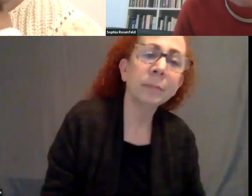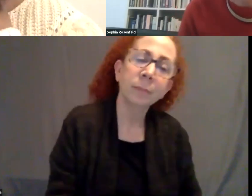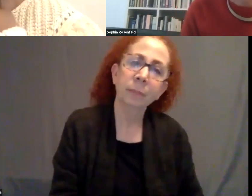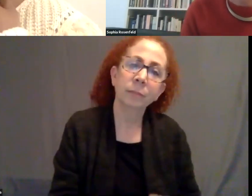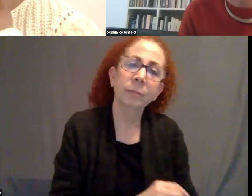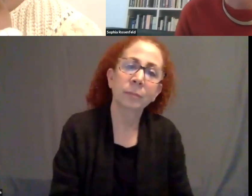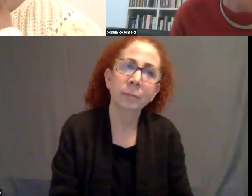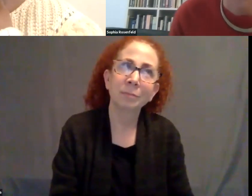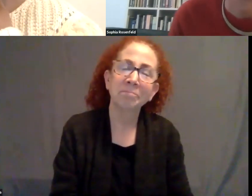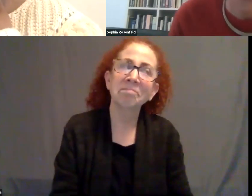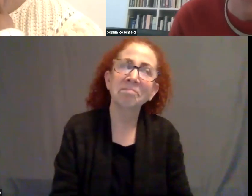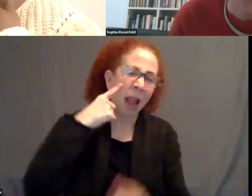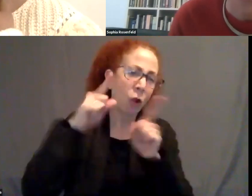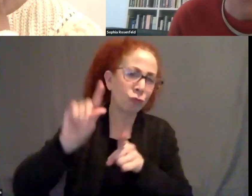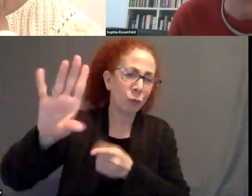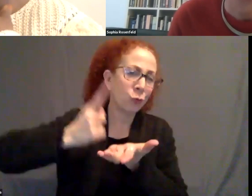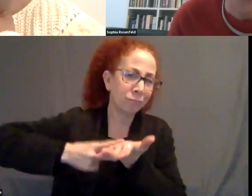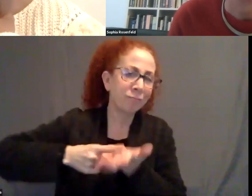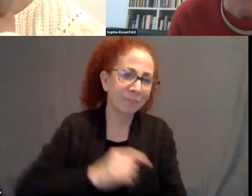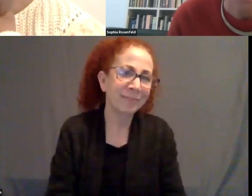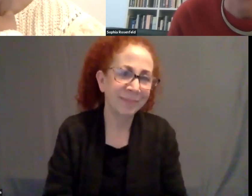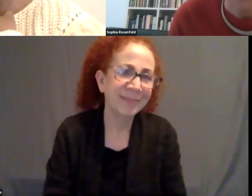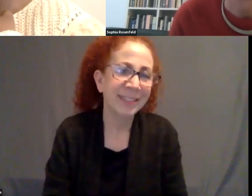I agree with you-- and Sarah Maza makes this point, too, in her article,